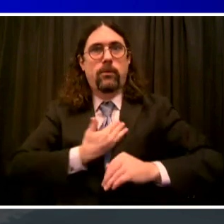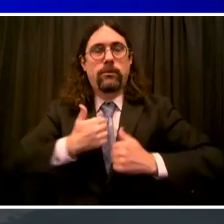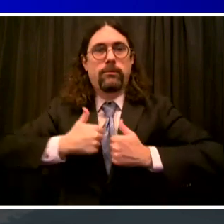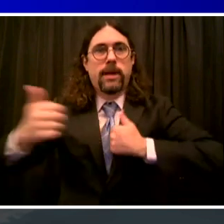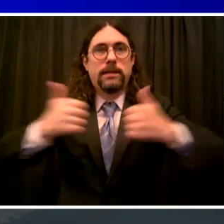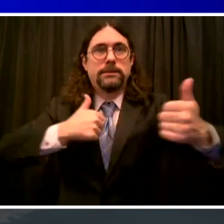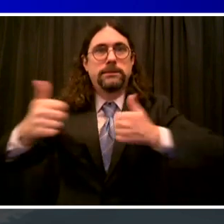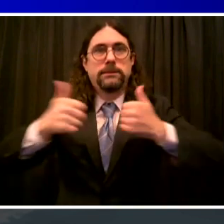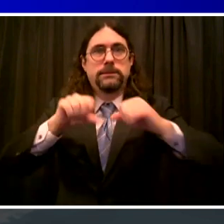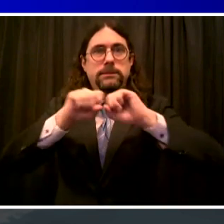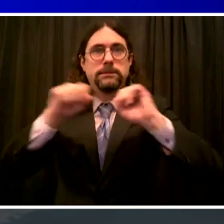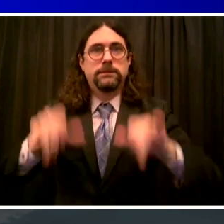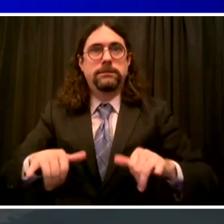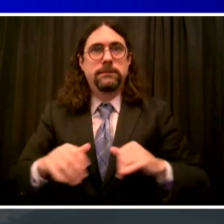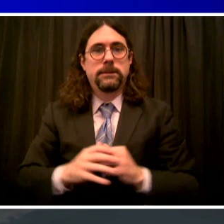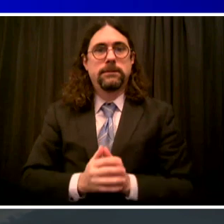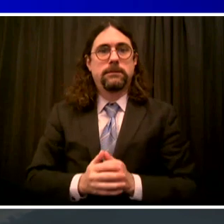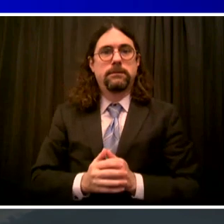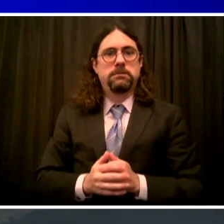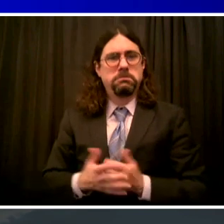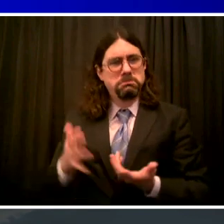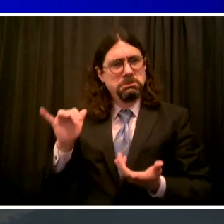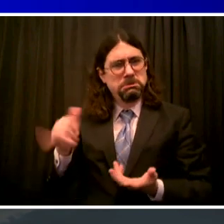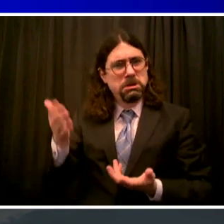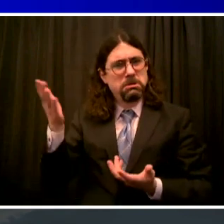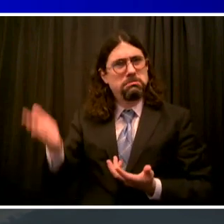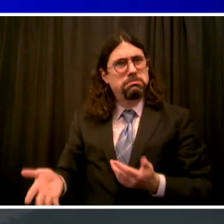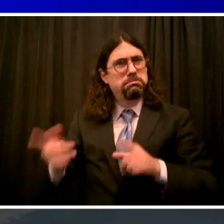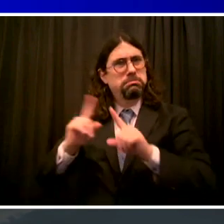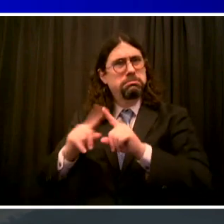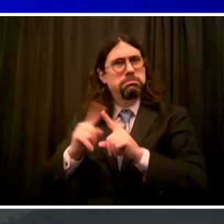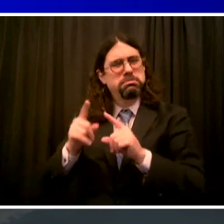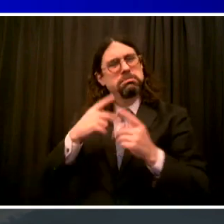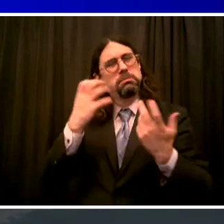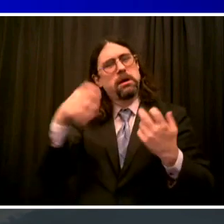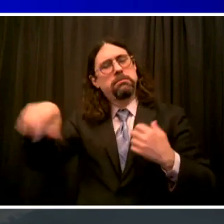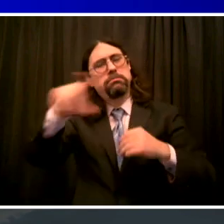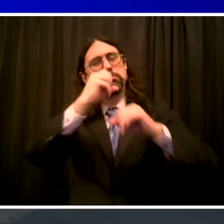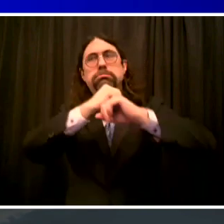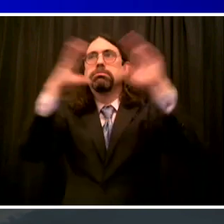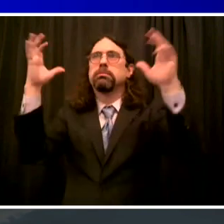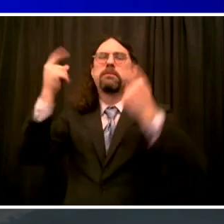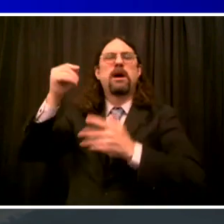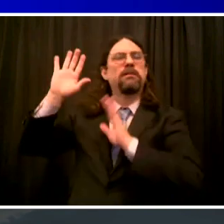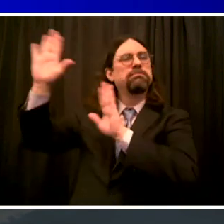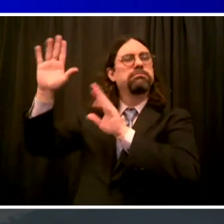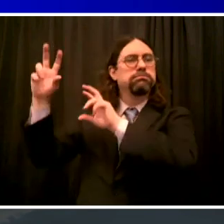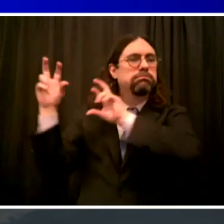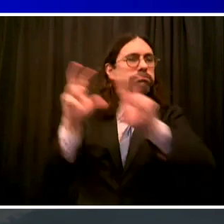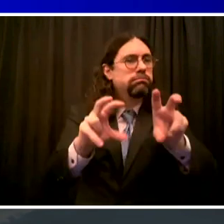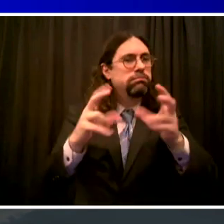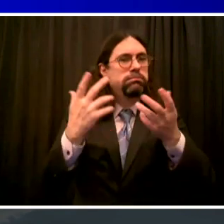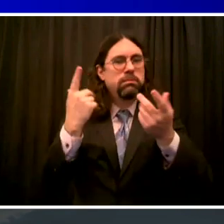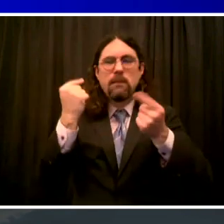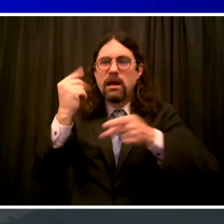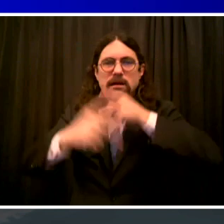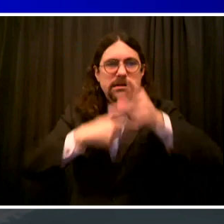SPECIFICALLY. AND HELP US COME BACK IN THE EAAR OF TRANSIT THAT WE DEPEND ON. SO, THAT'S SOME OF THE BIG